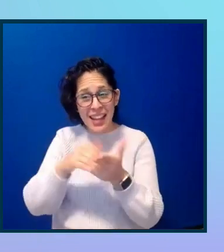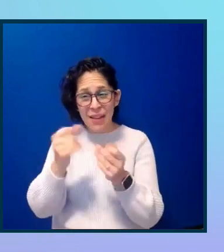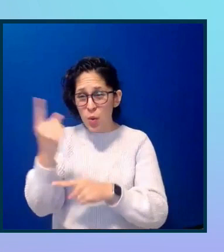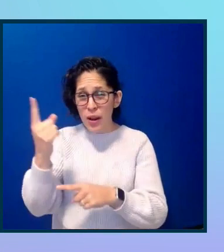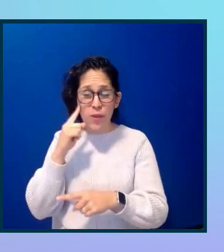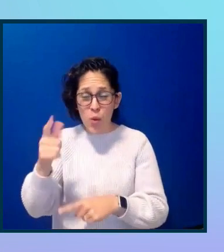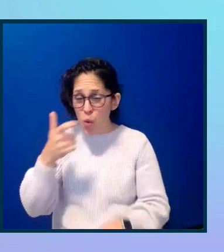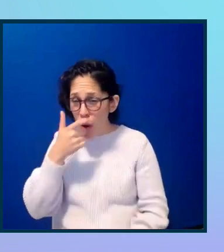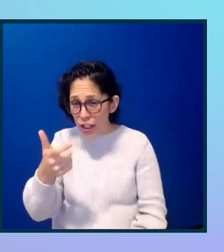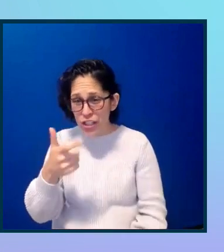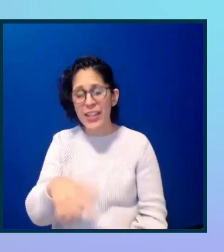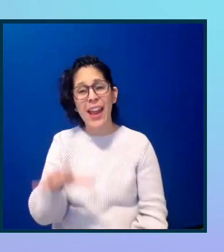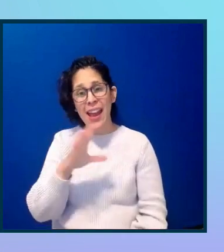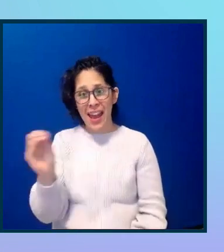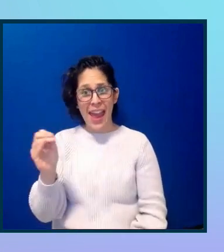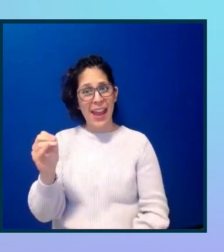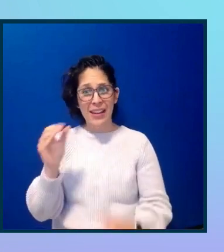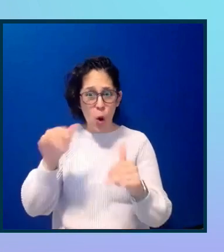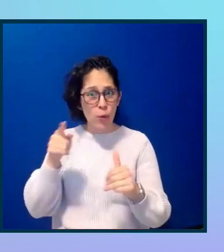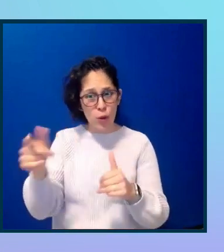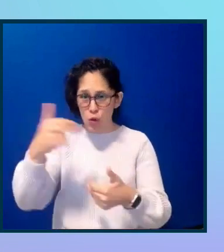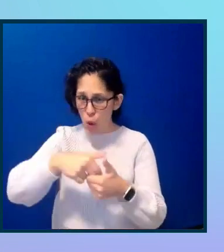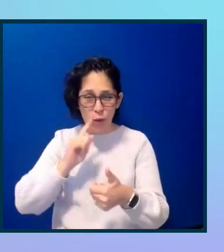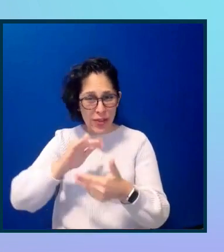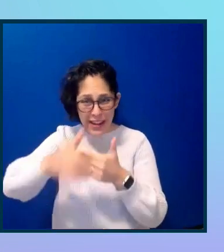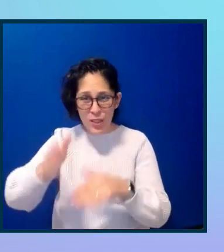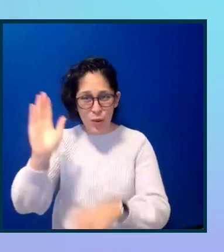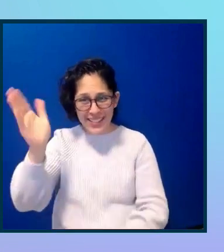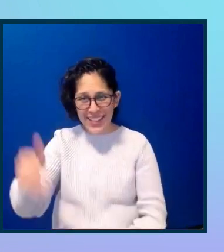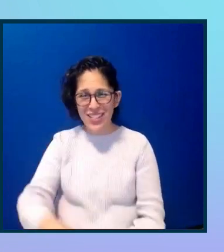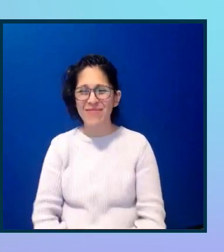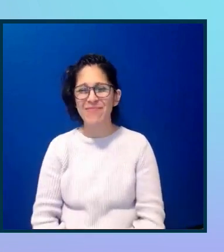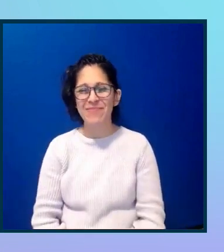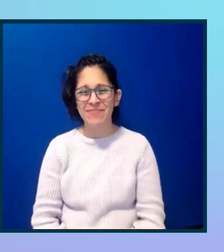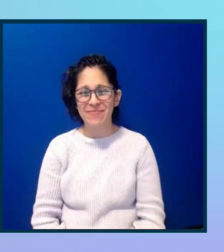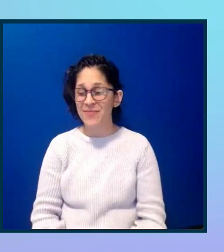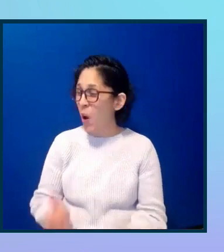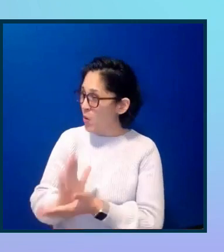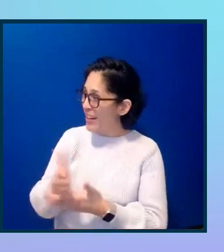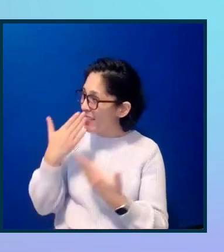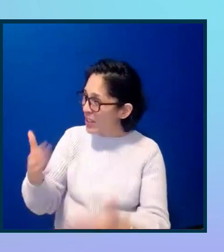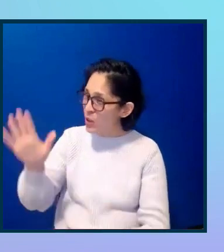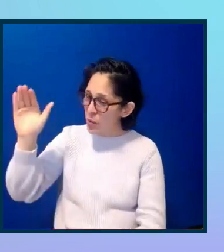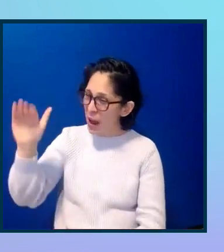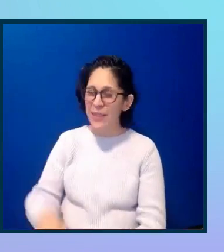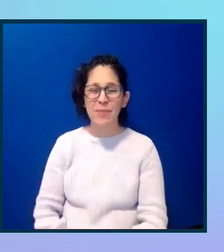and catch us in the next presentation. All righty, thank you. Bye-bye. Thanks, everyone.